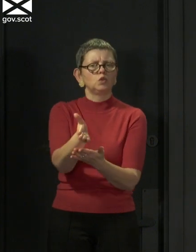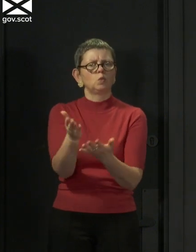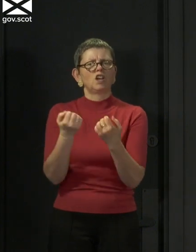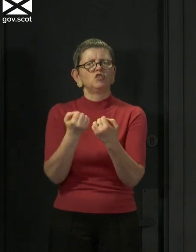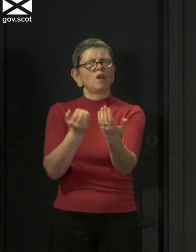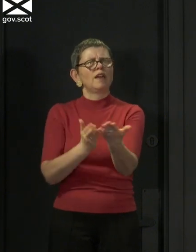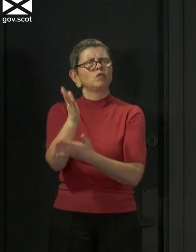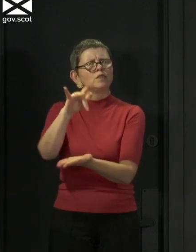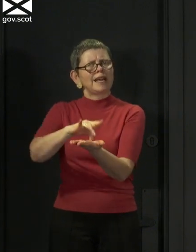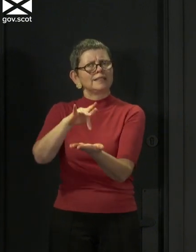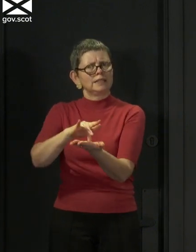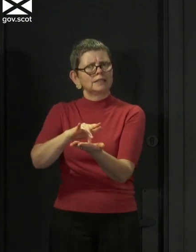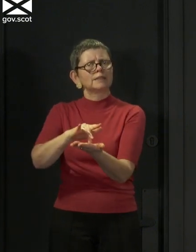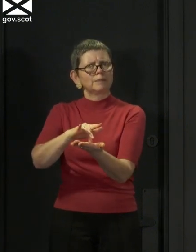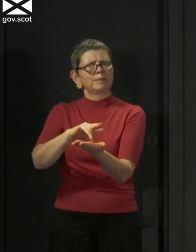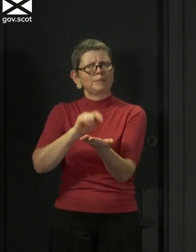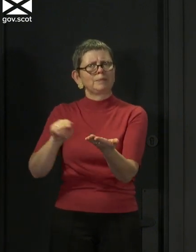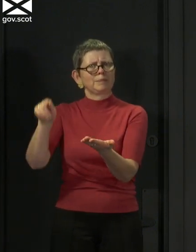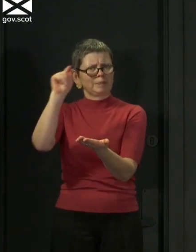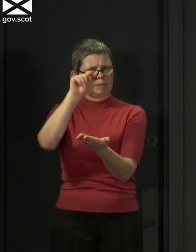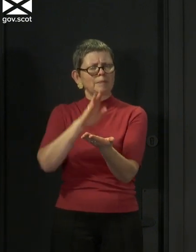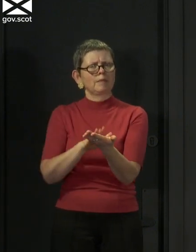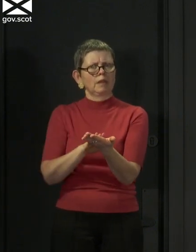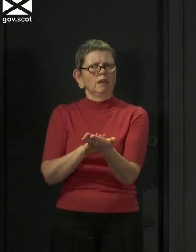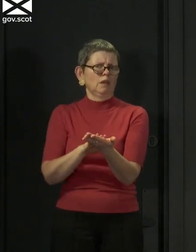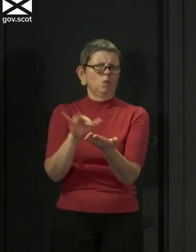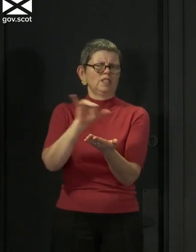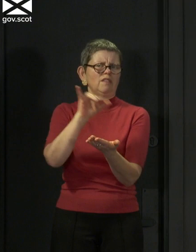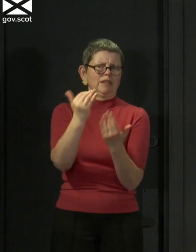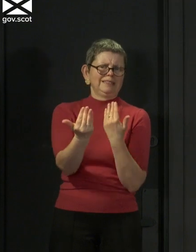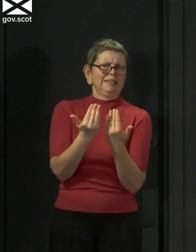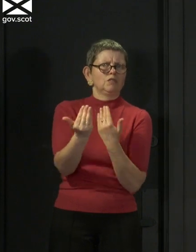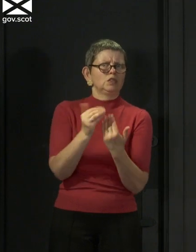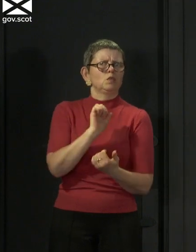centres, they will be allocated to the drive-through centre closest to their own postcode, and